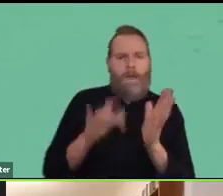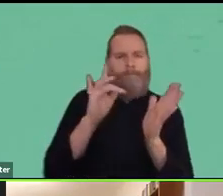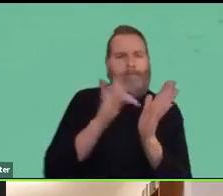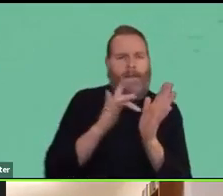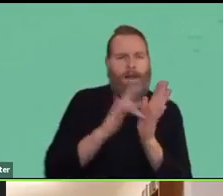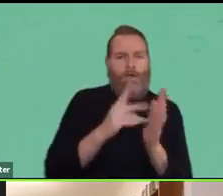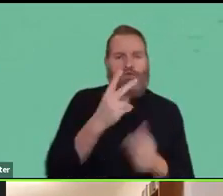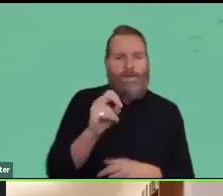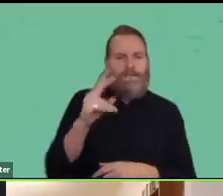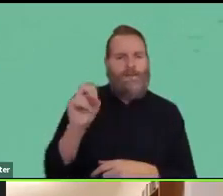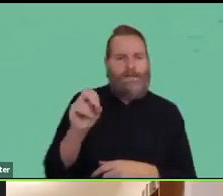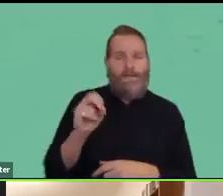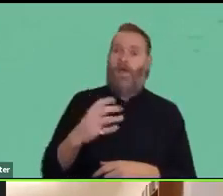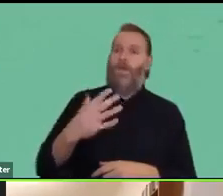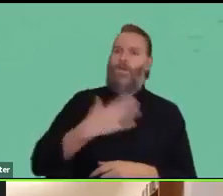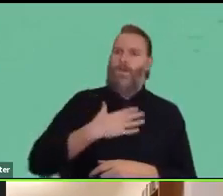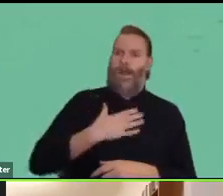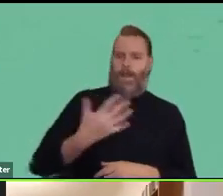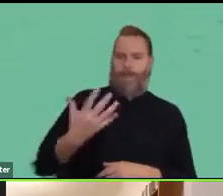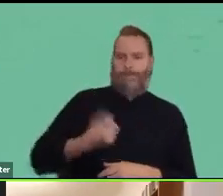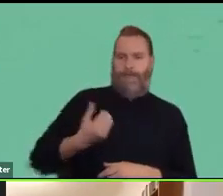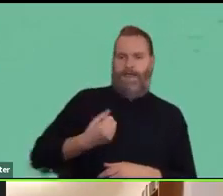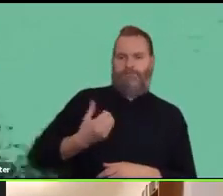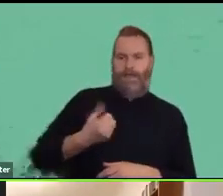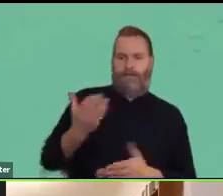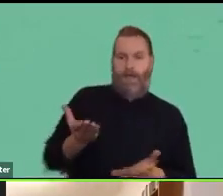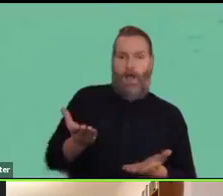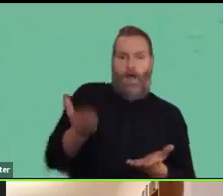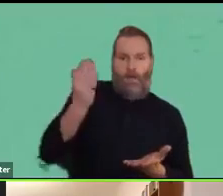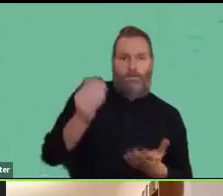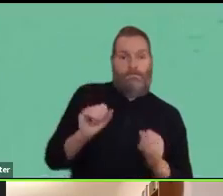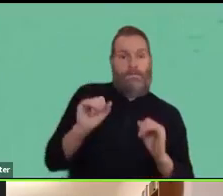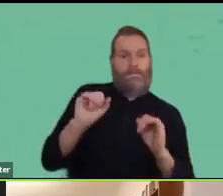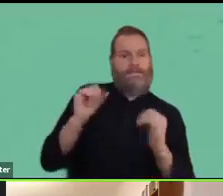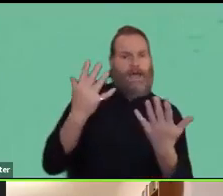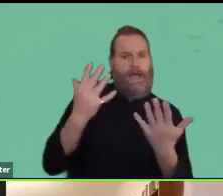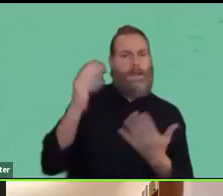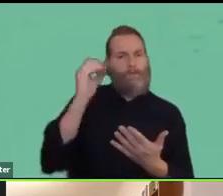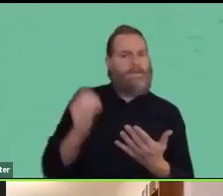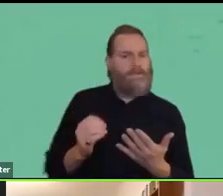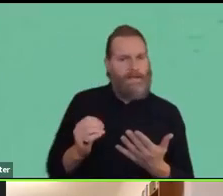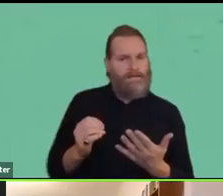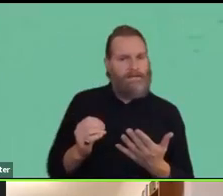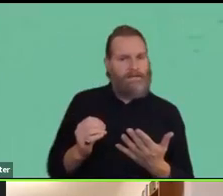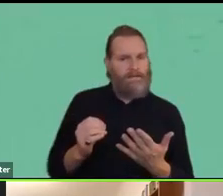raise of 10 percent for civil servants in 2020 and of course no pay freeze has been announced